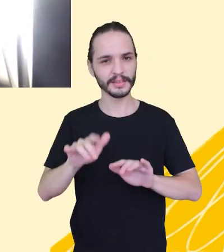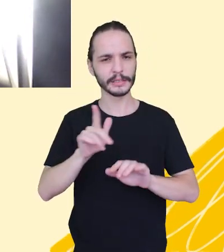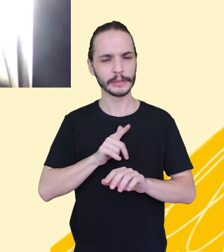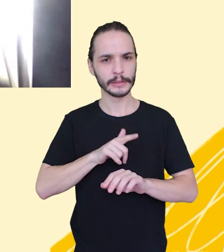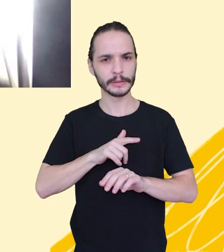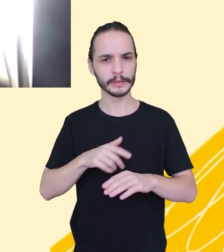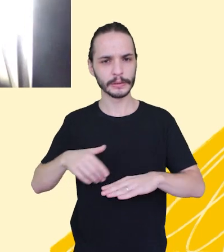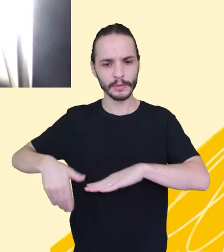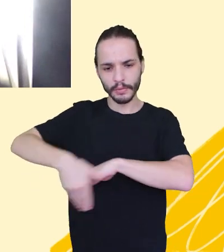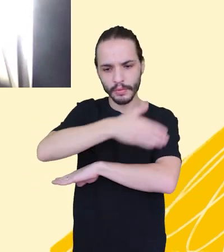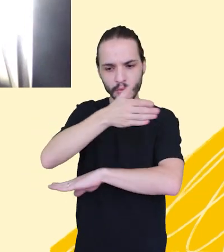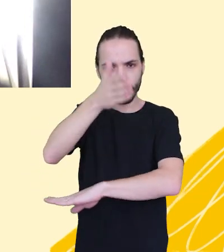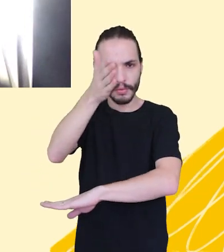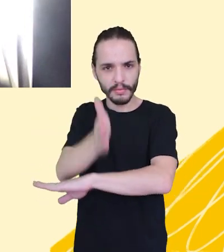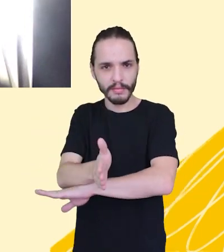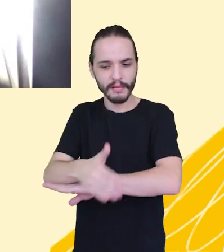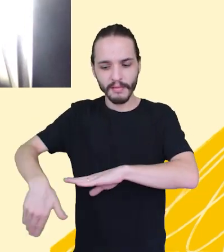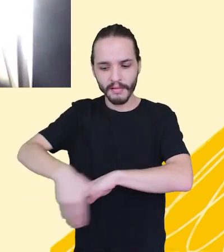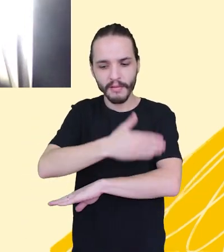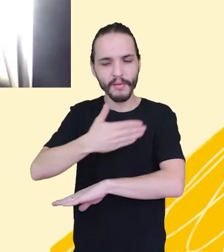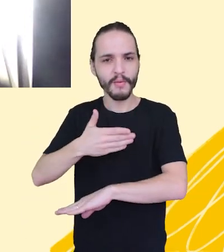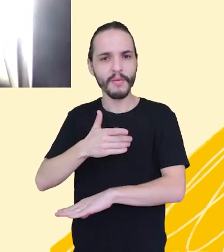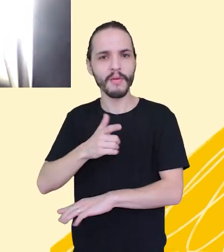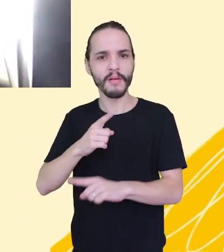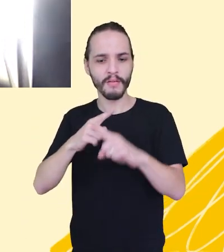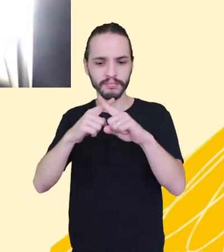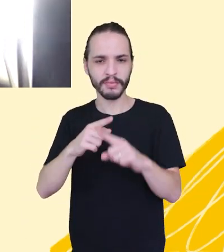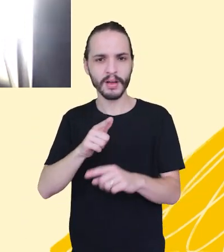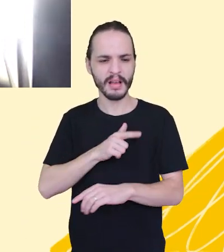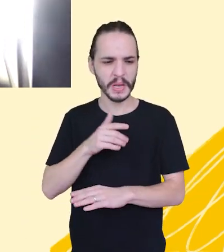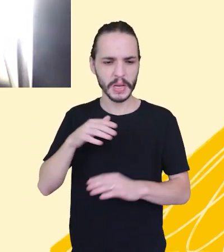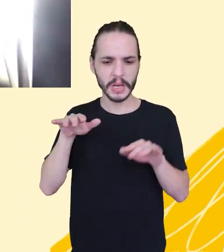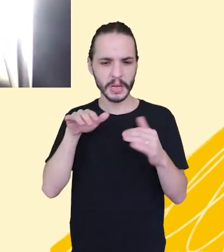between cars and the morning light and other people before he enters the school.